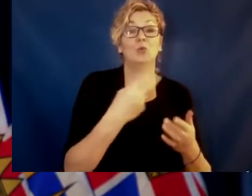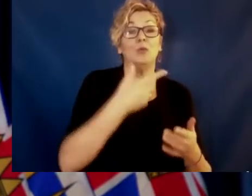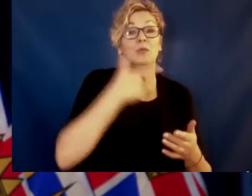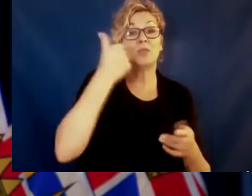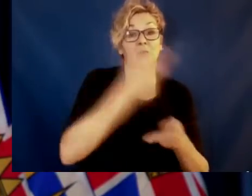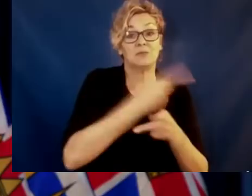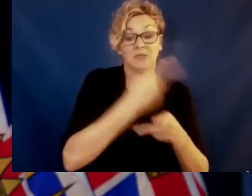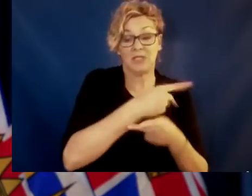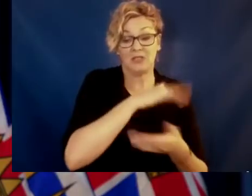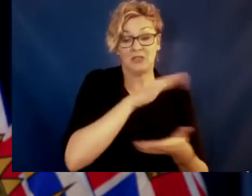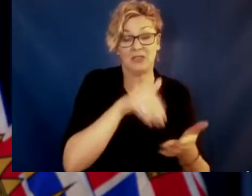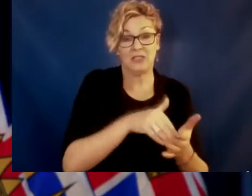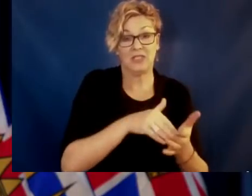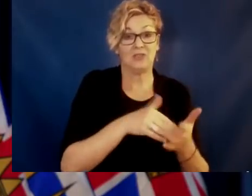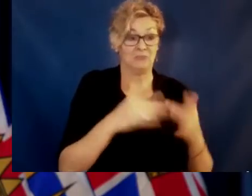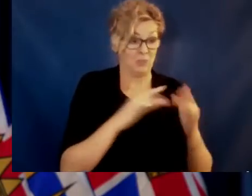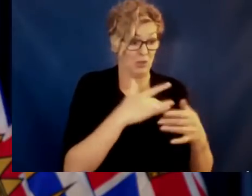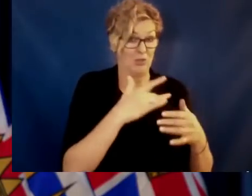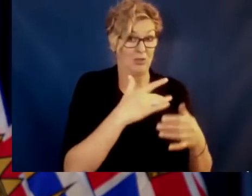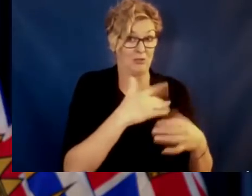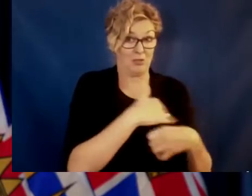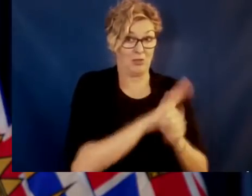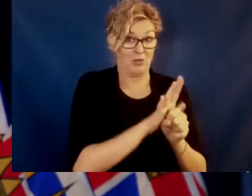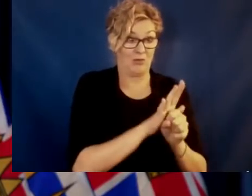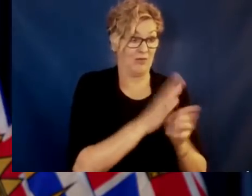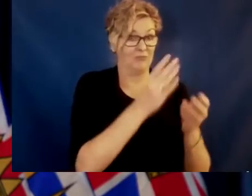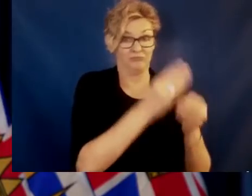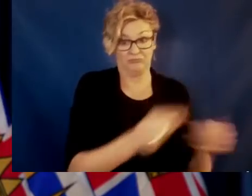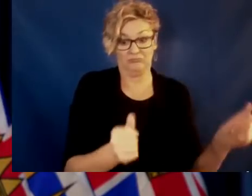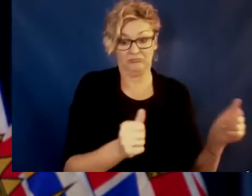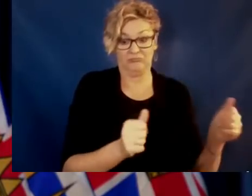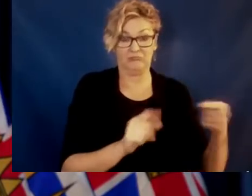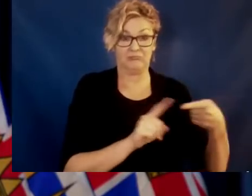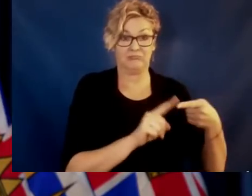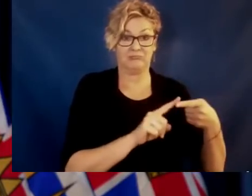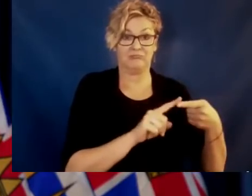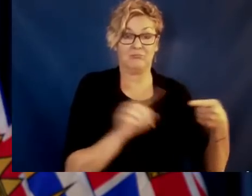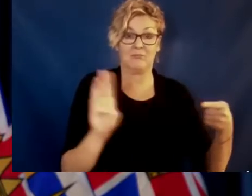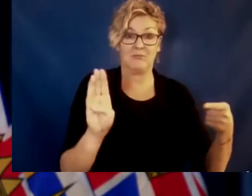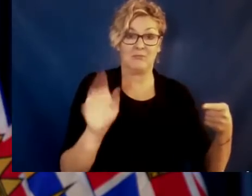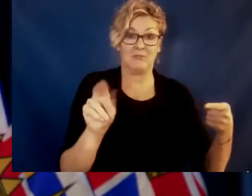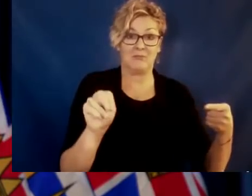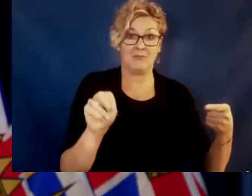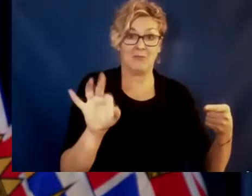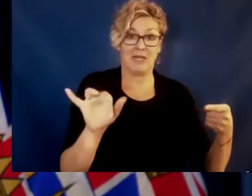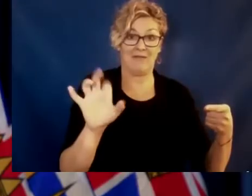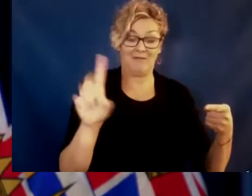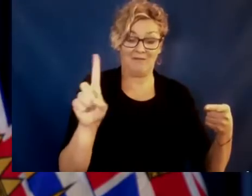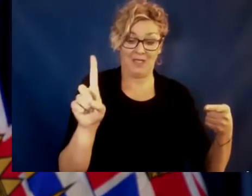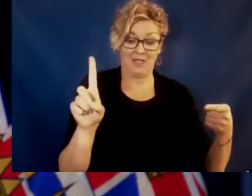care, 536 residents and 396 staff. We have one new community outbreak to report